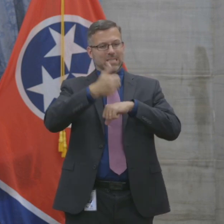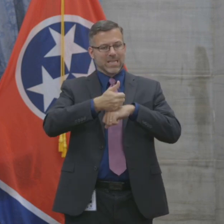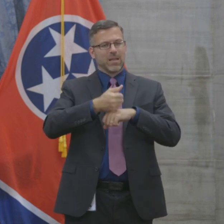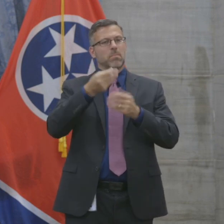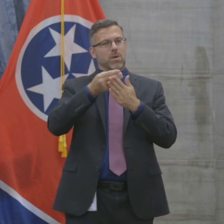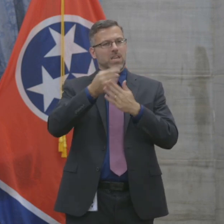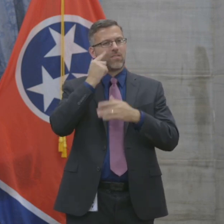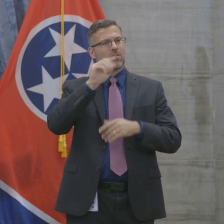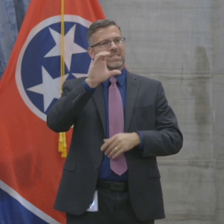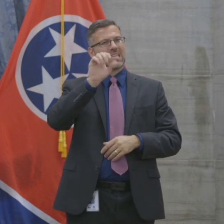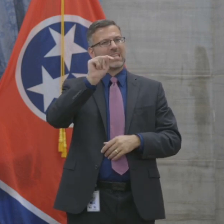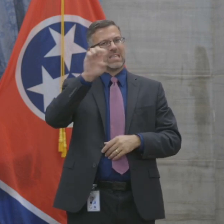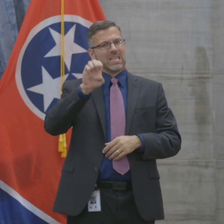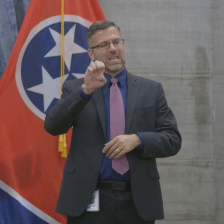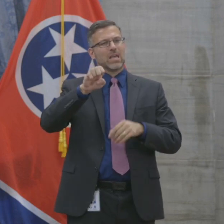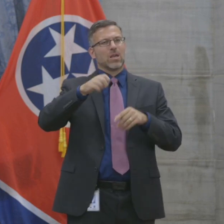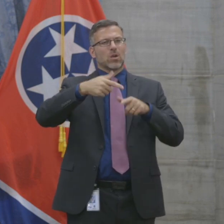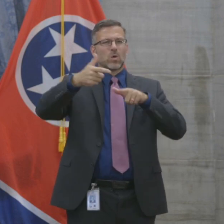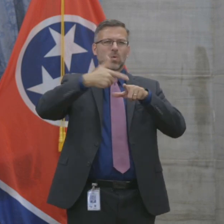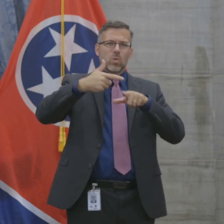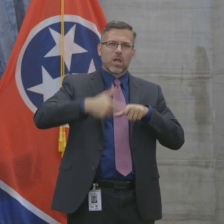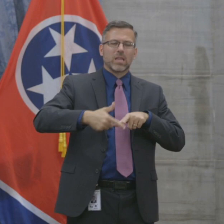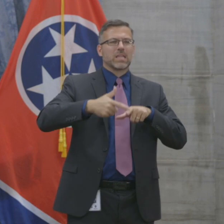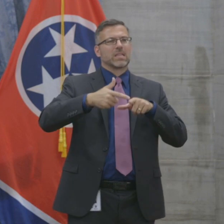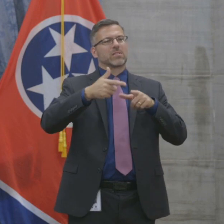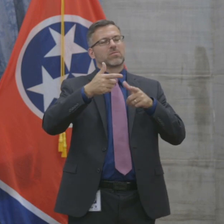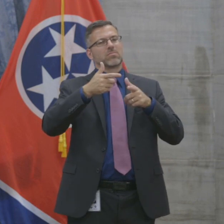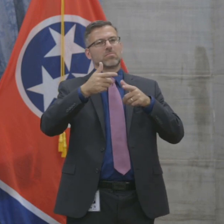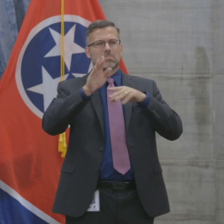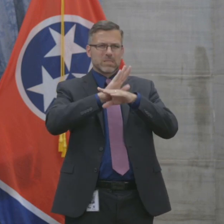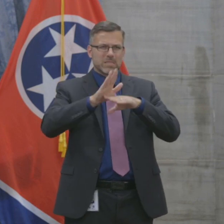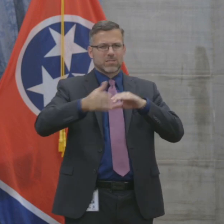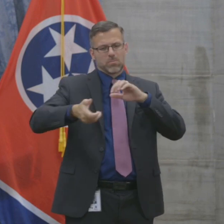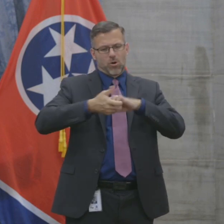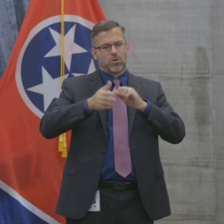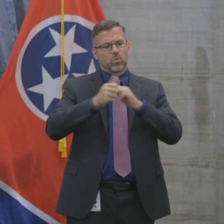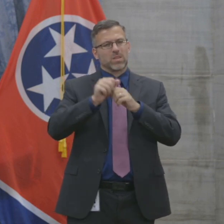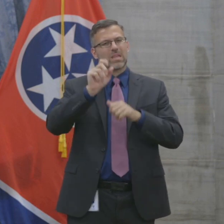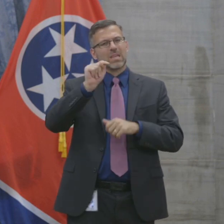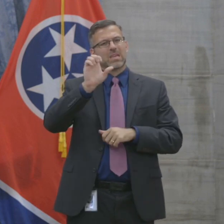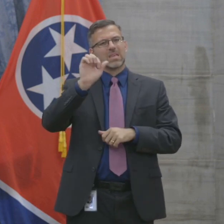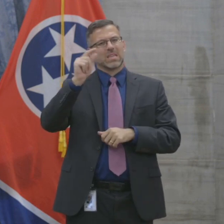I do want to spend some time talking about CTE and some of the work happening across the state in this space. Earlier in